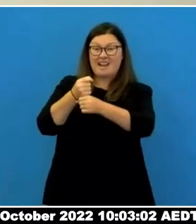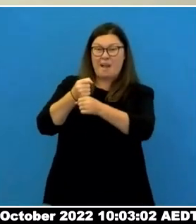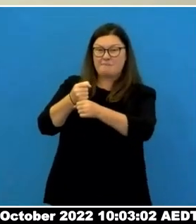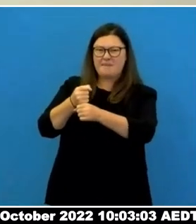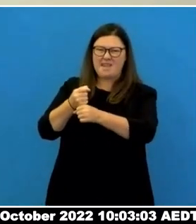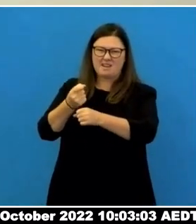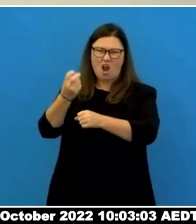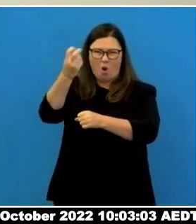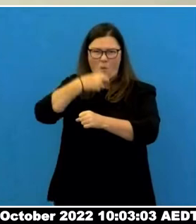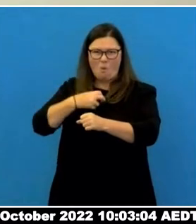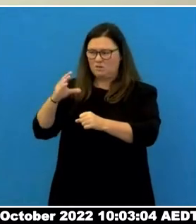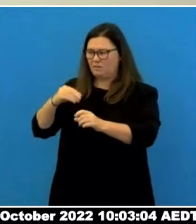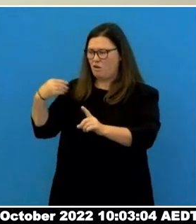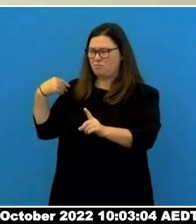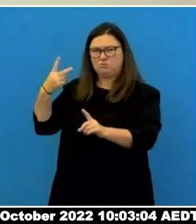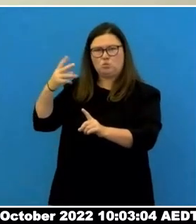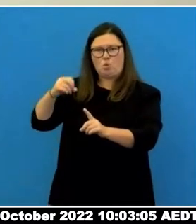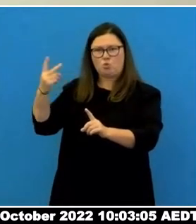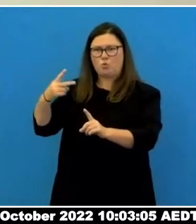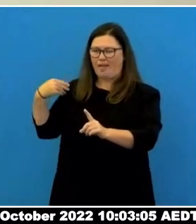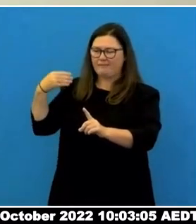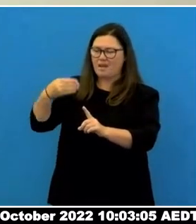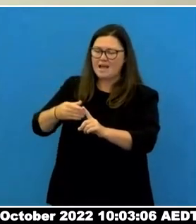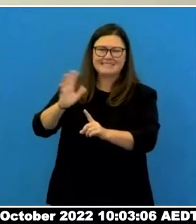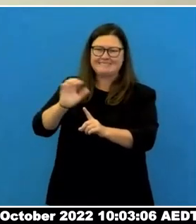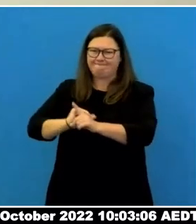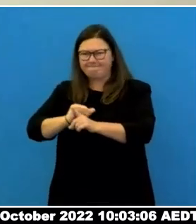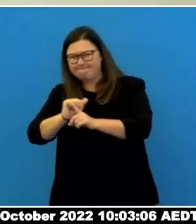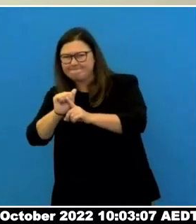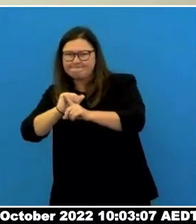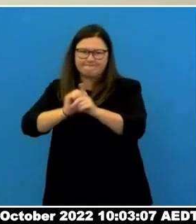to provide supporters with the tools to engage in current conversations